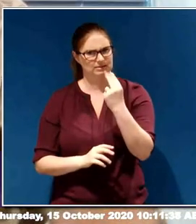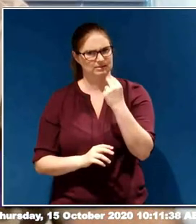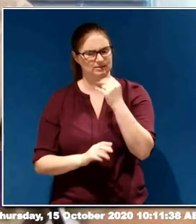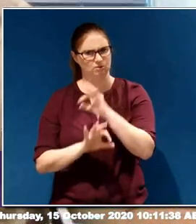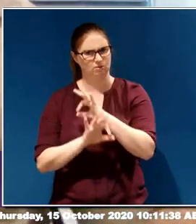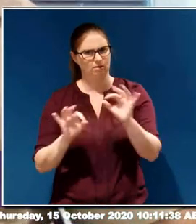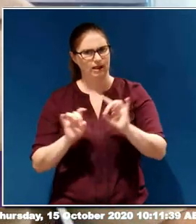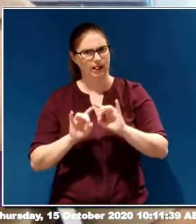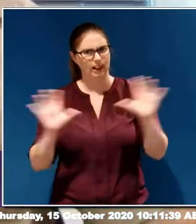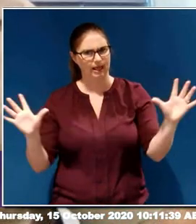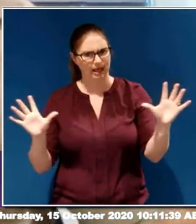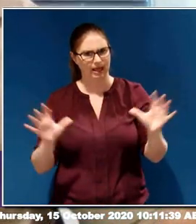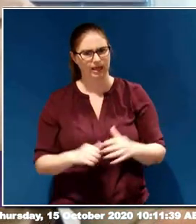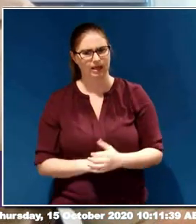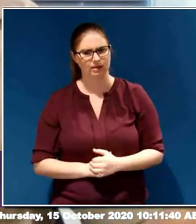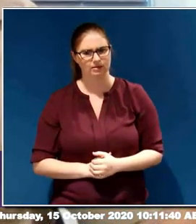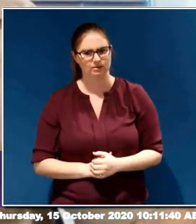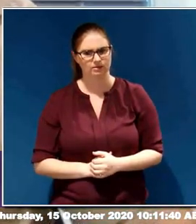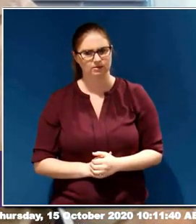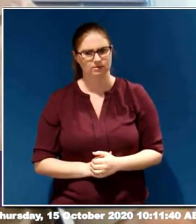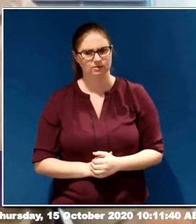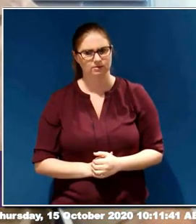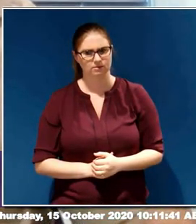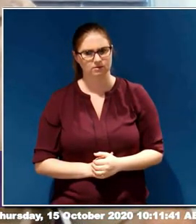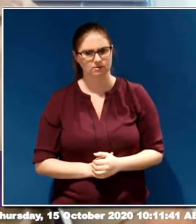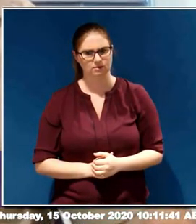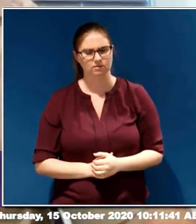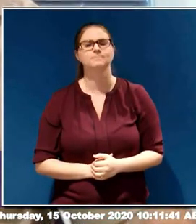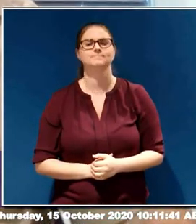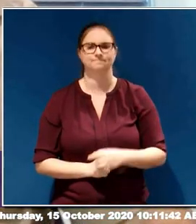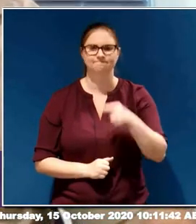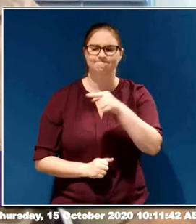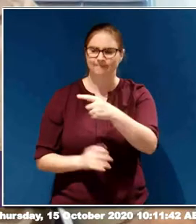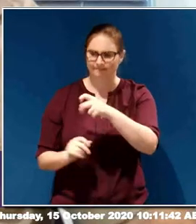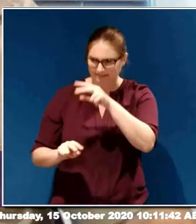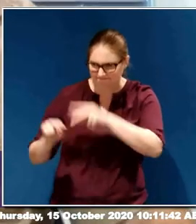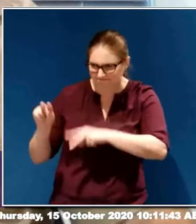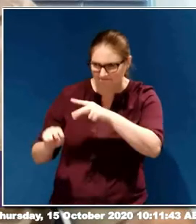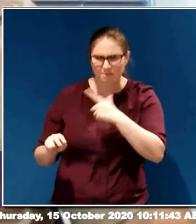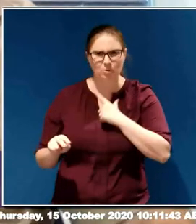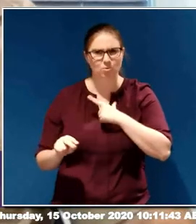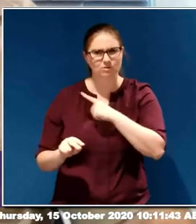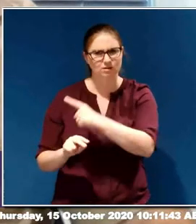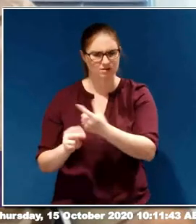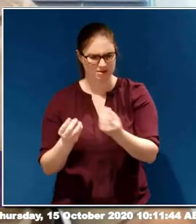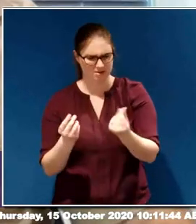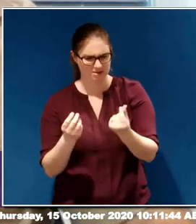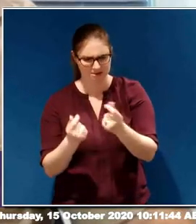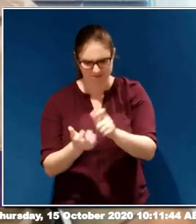Also not sitting on his bottom in the class, he was struggling with learning